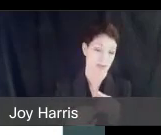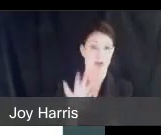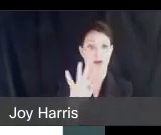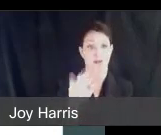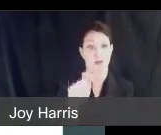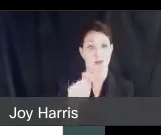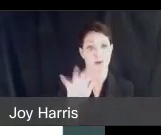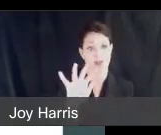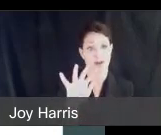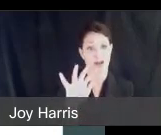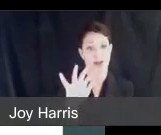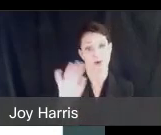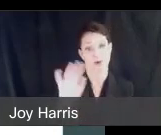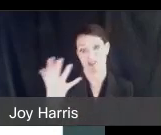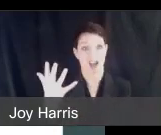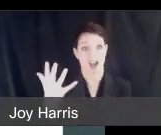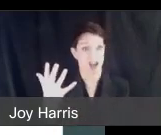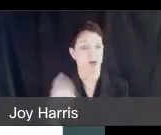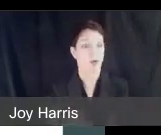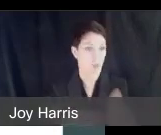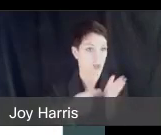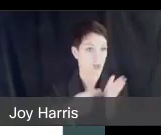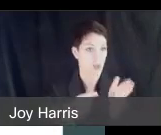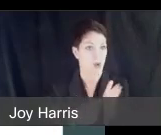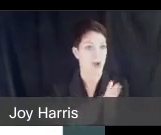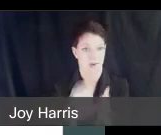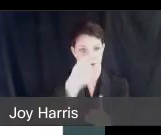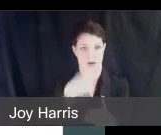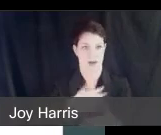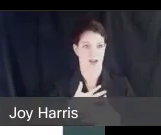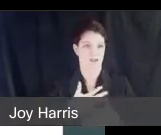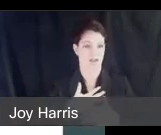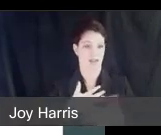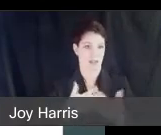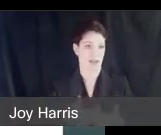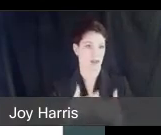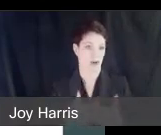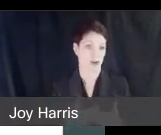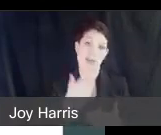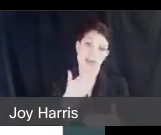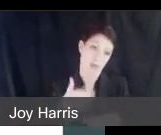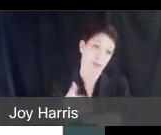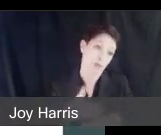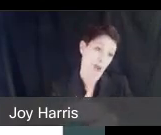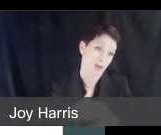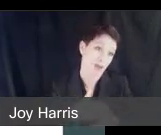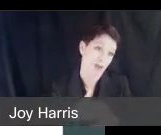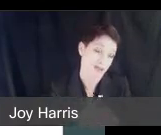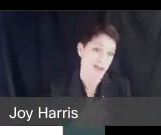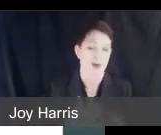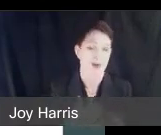individuals were requiring a ventilator. So that's good progress but again I just feel required to